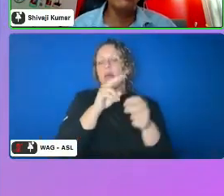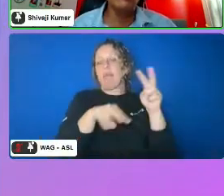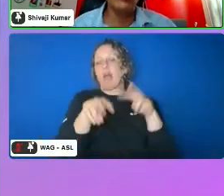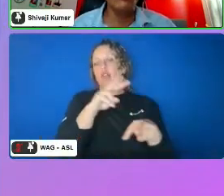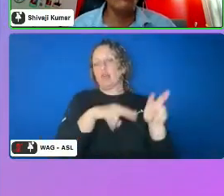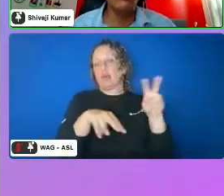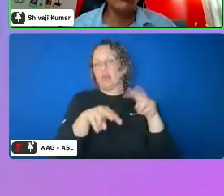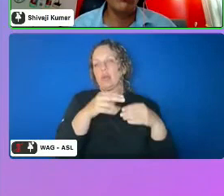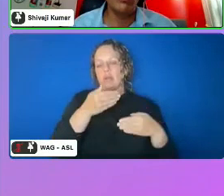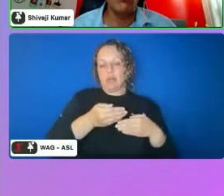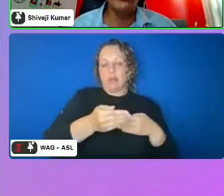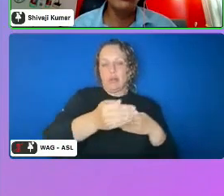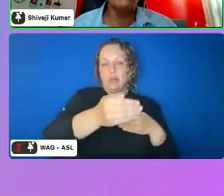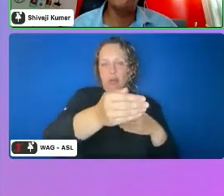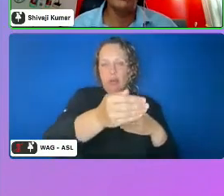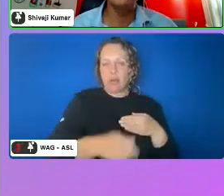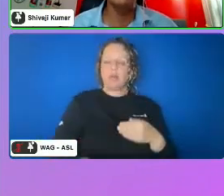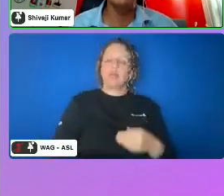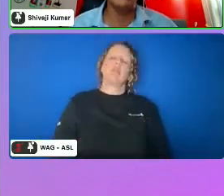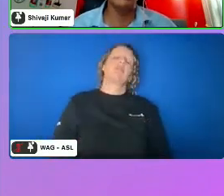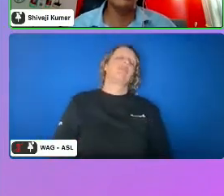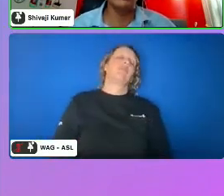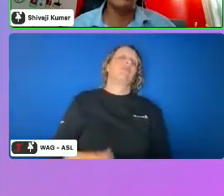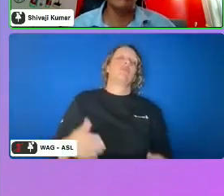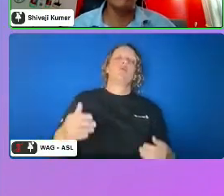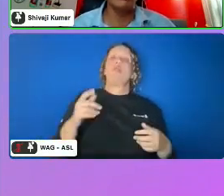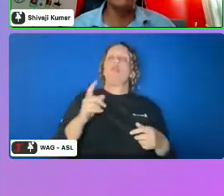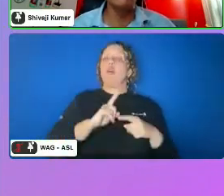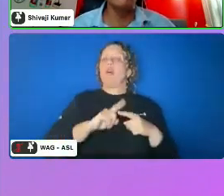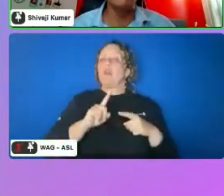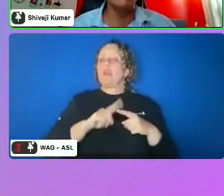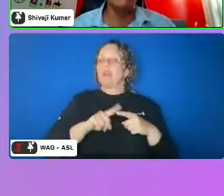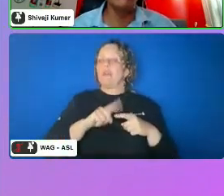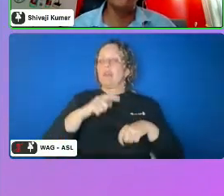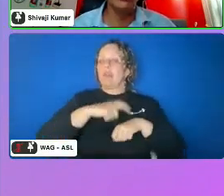And so all these phases I just described to you,